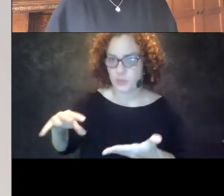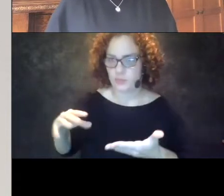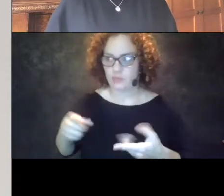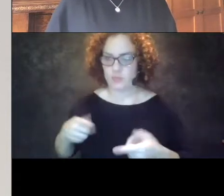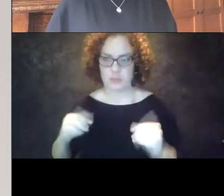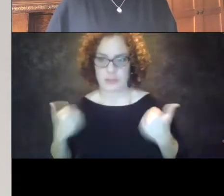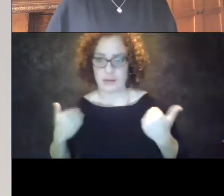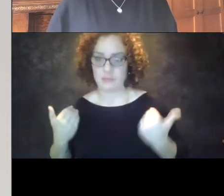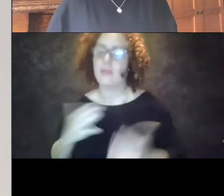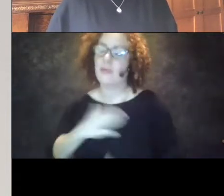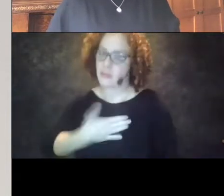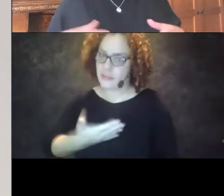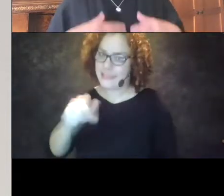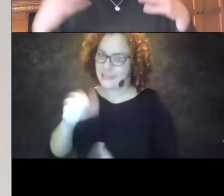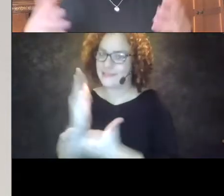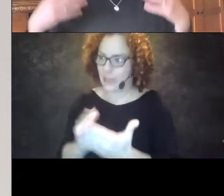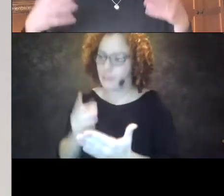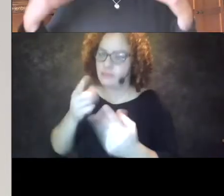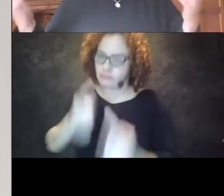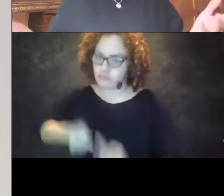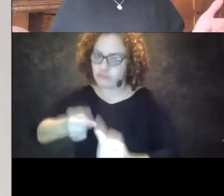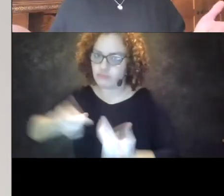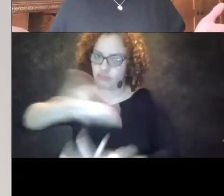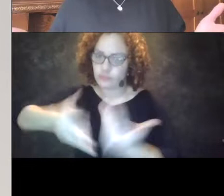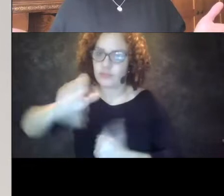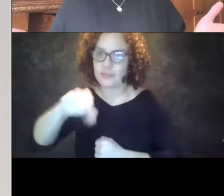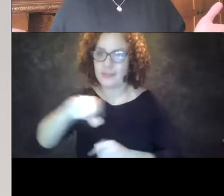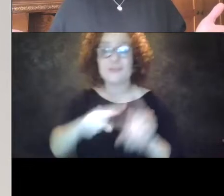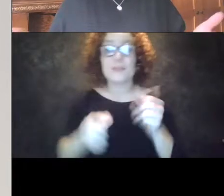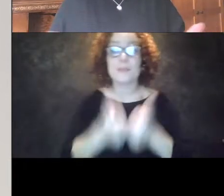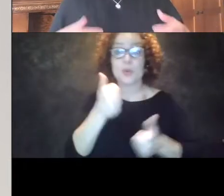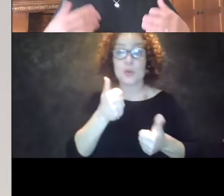some but for most children and youth, this just is something that occurs. And it occurs